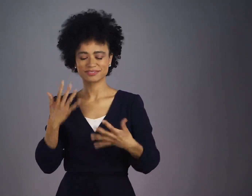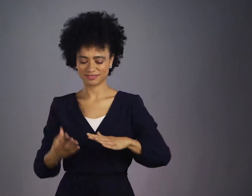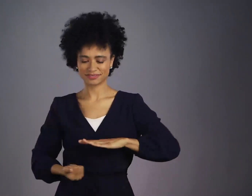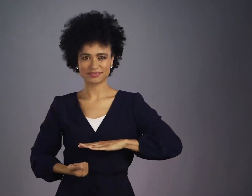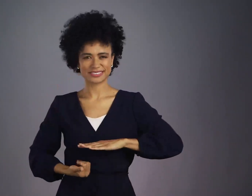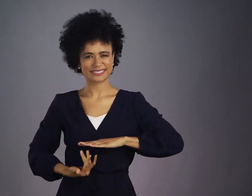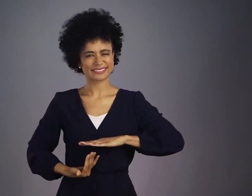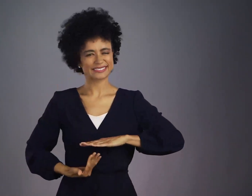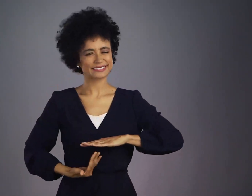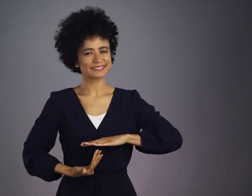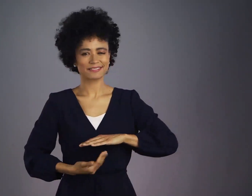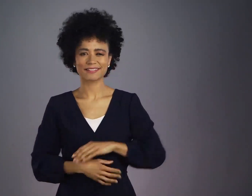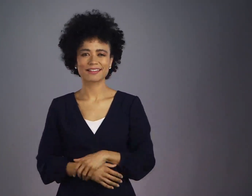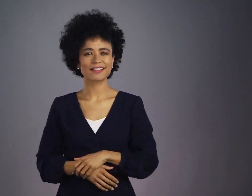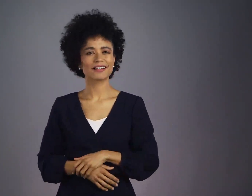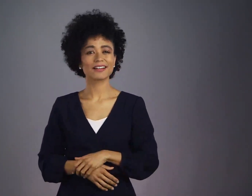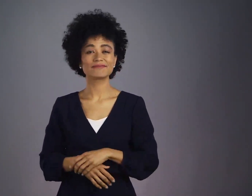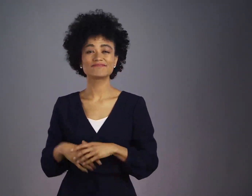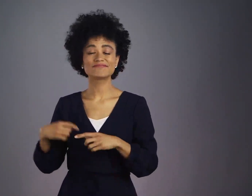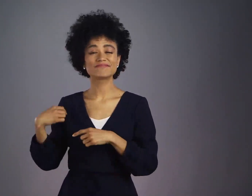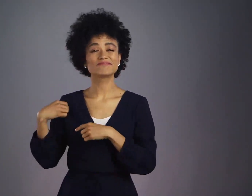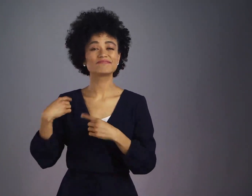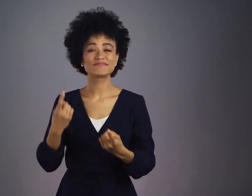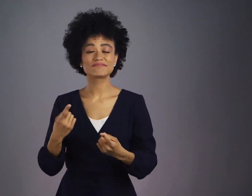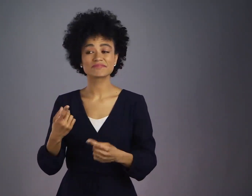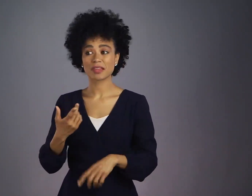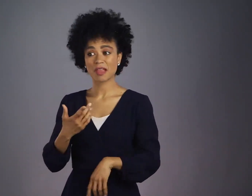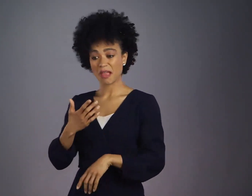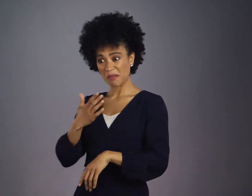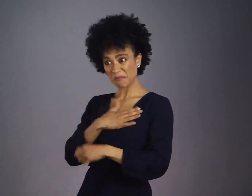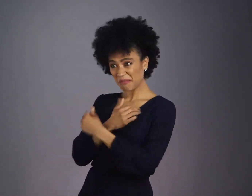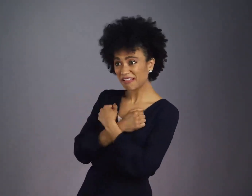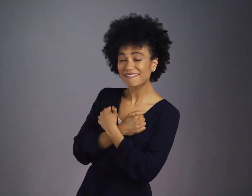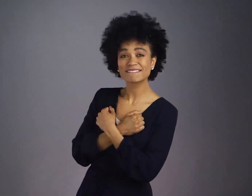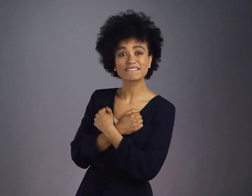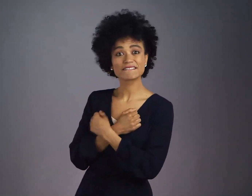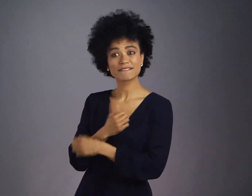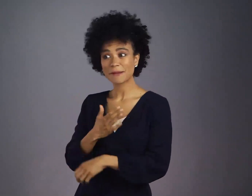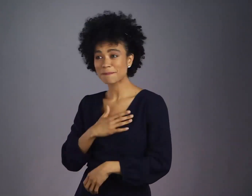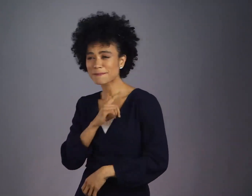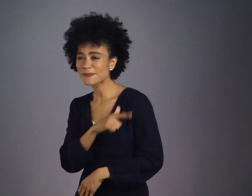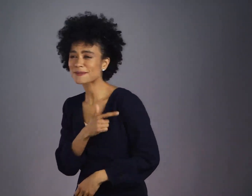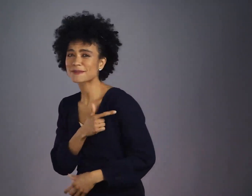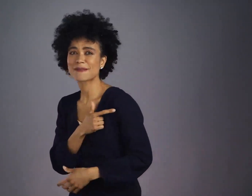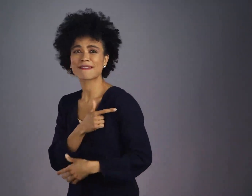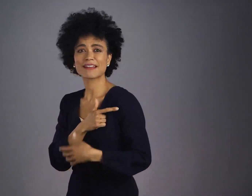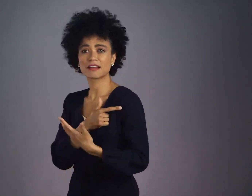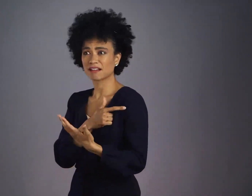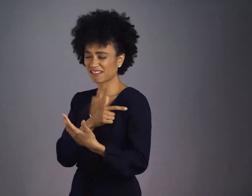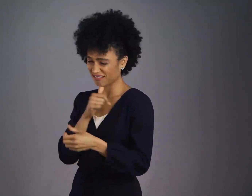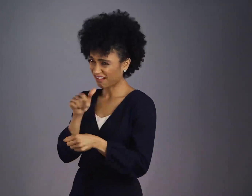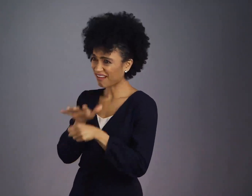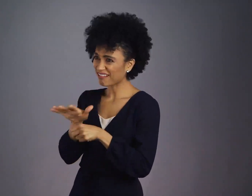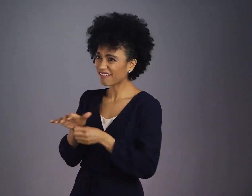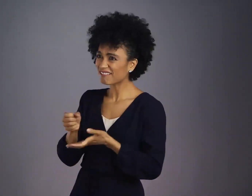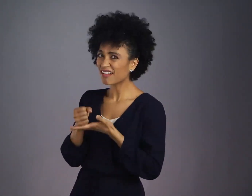Another feeling we are very likely to entertain is one of resentment that love and loyalty could not cure our husbands of alcoholism.